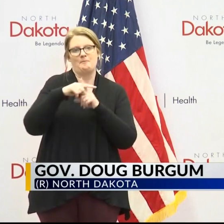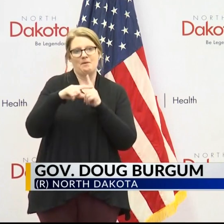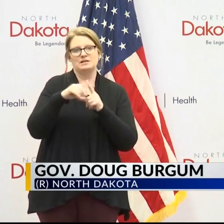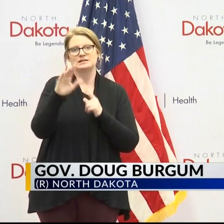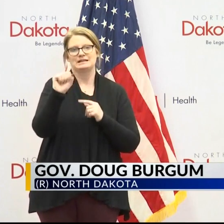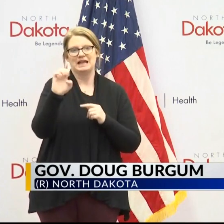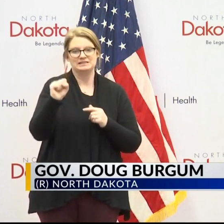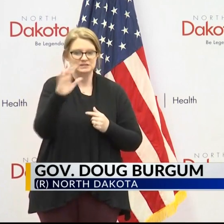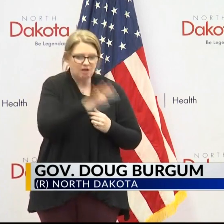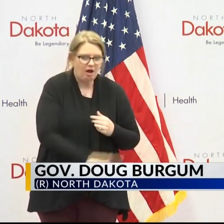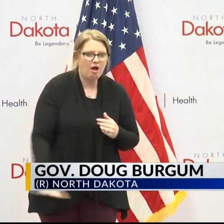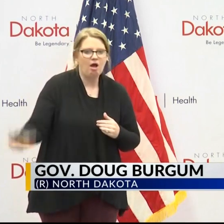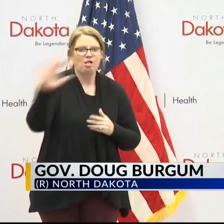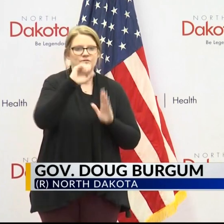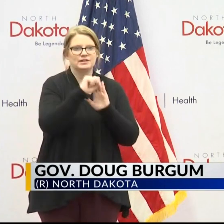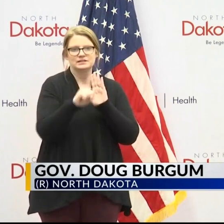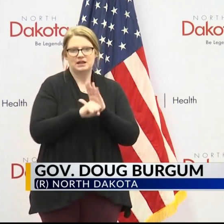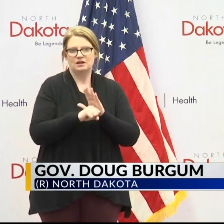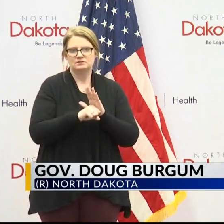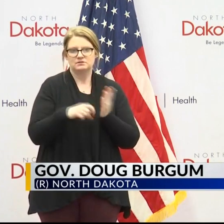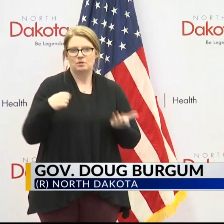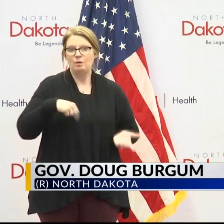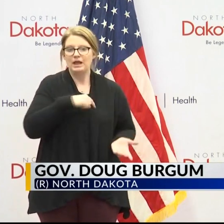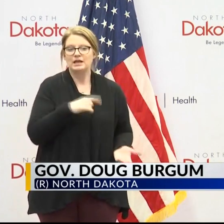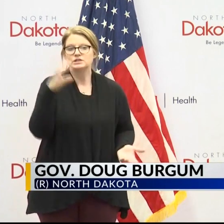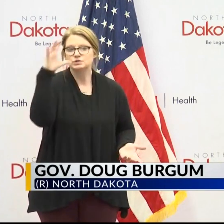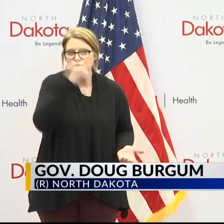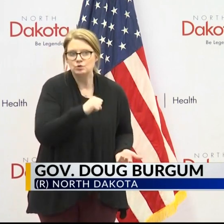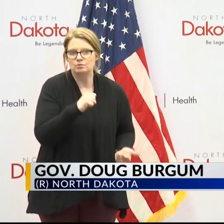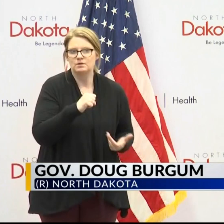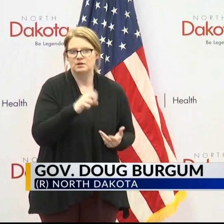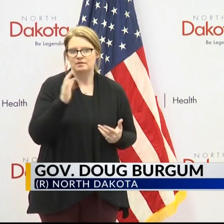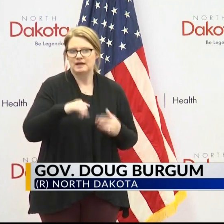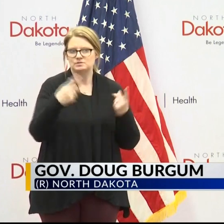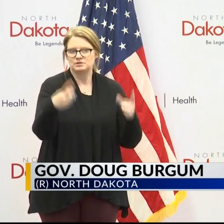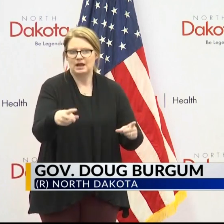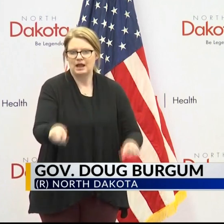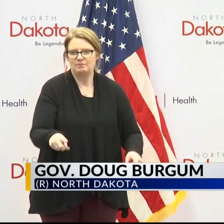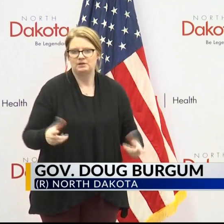NEXT WEEK IS LIKELY TO ASSUME WE SHOULD JUST ASSUME IF YOU LOOK AT OTHER PLACES THE WAY